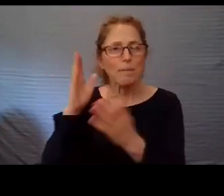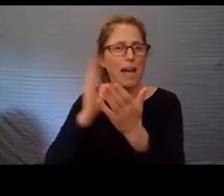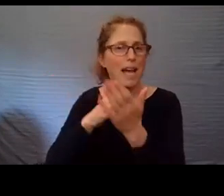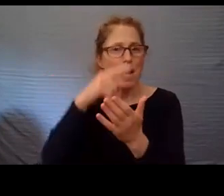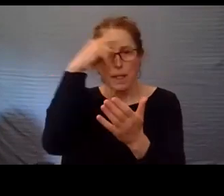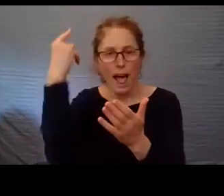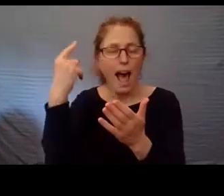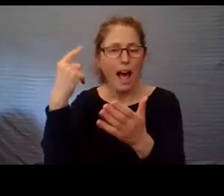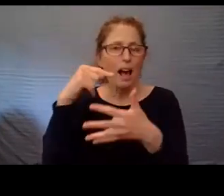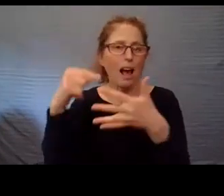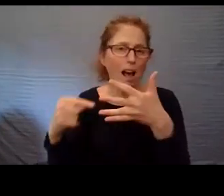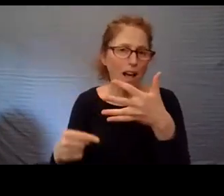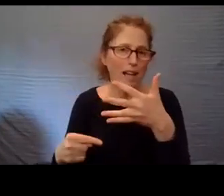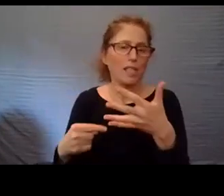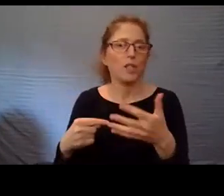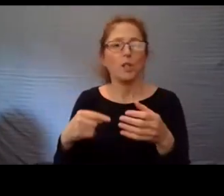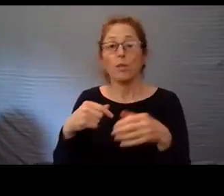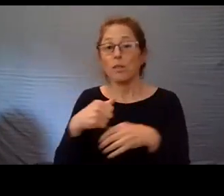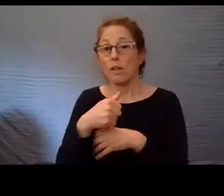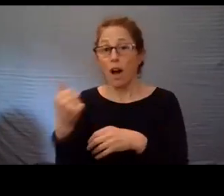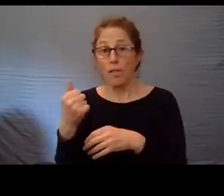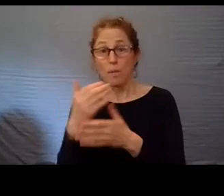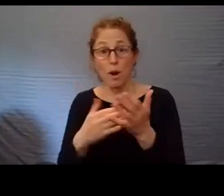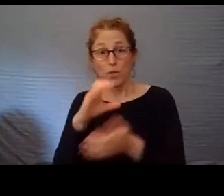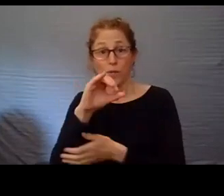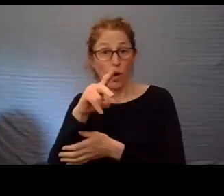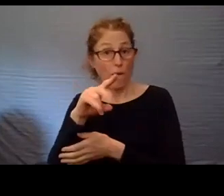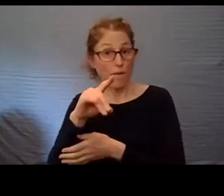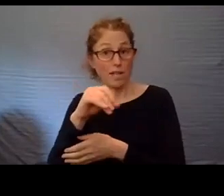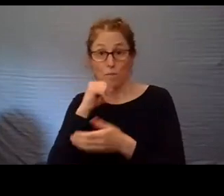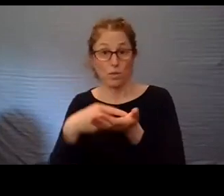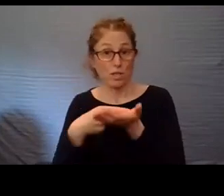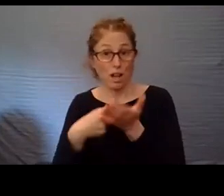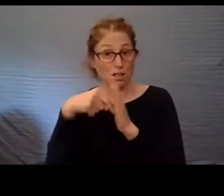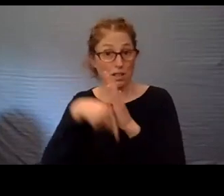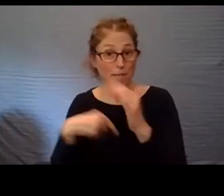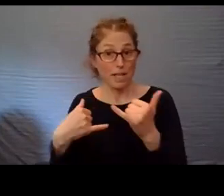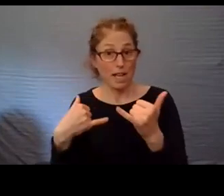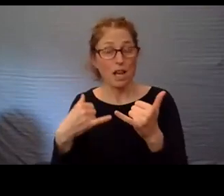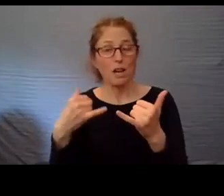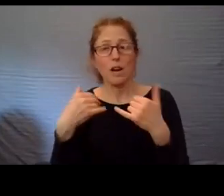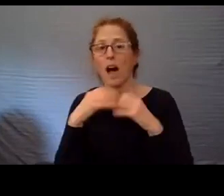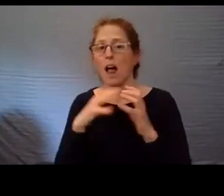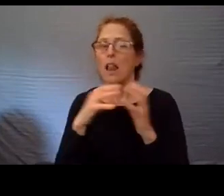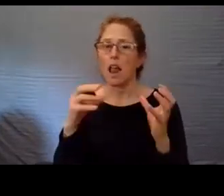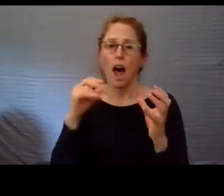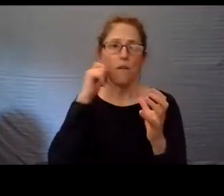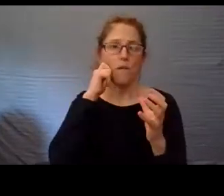There are many other aspects of COVID19 that we will not be discussing in depth today. There is a lot of racism and xenophobia,